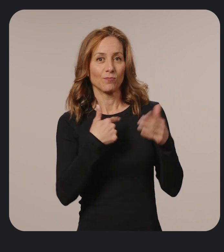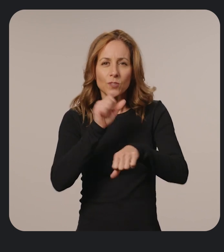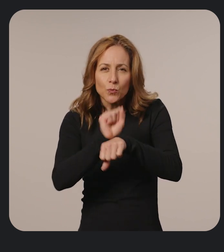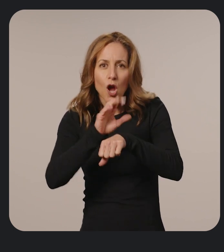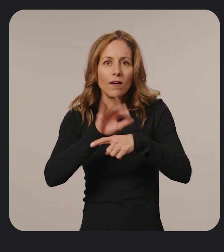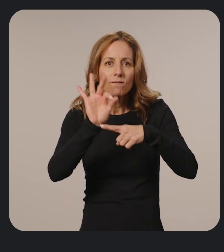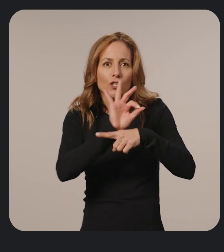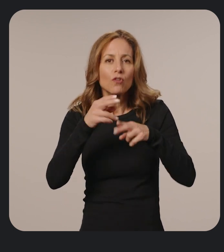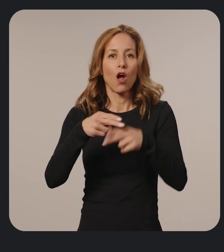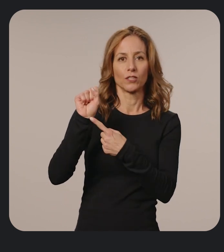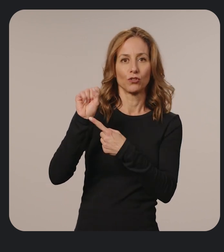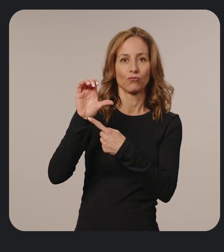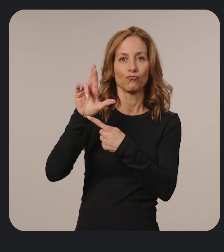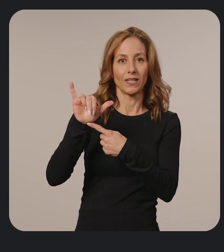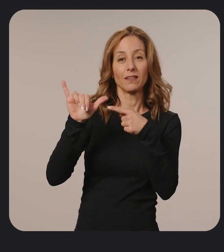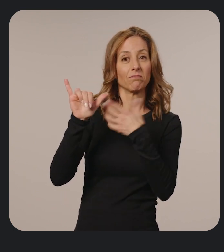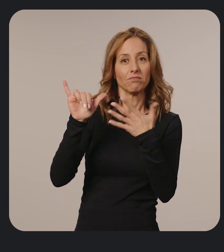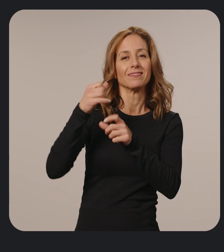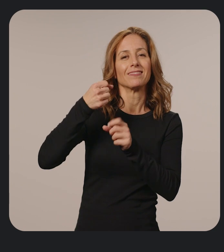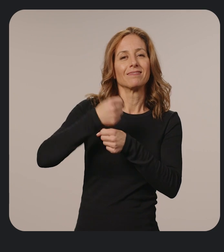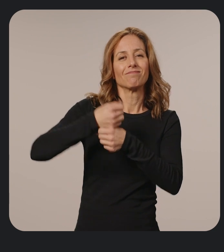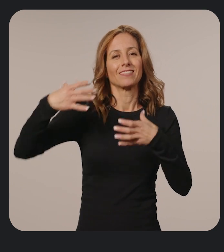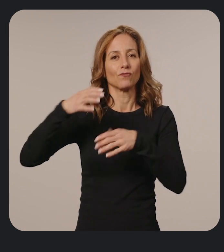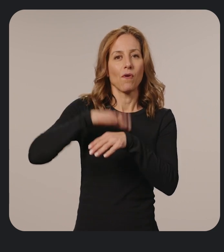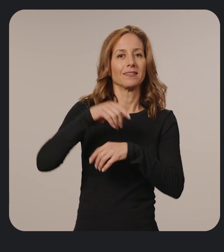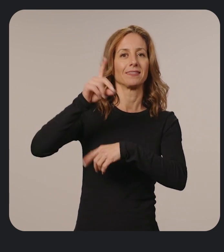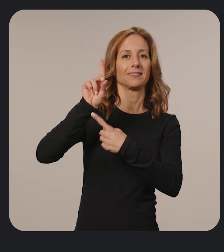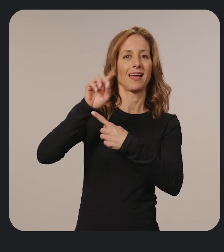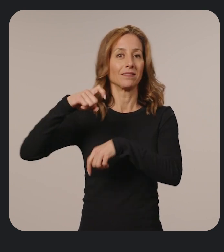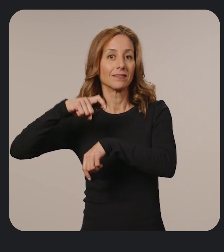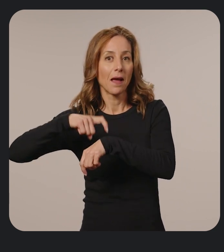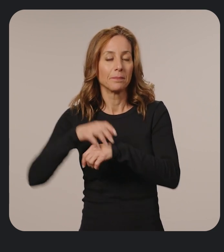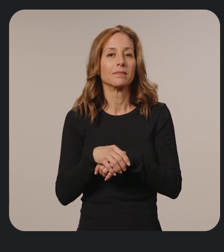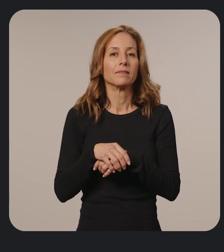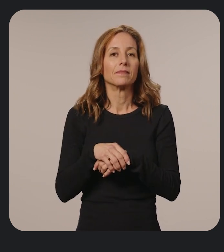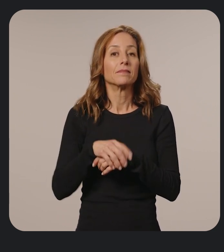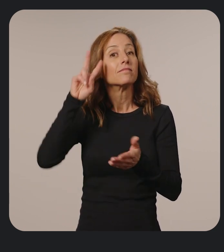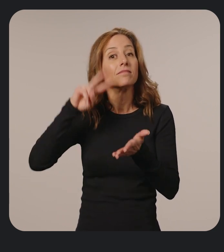Here we're working on a function called describe, which is an extension on DateTime,